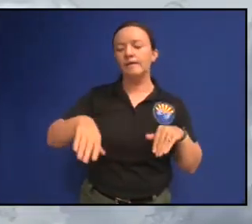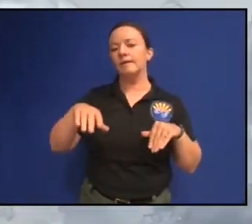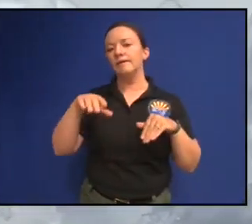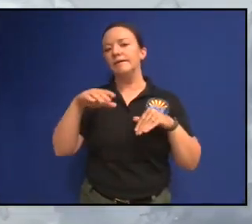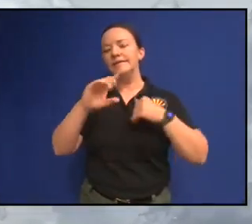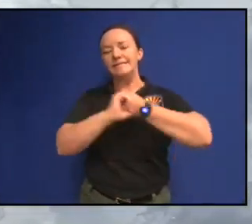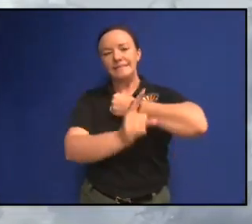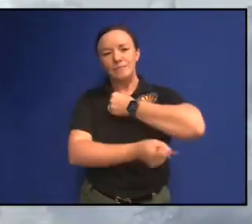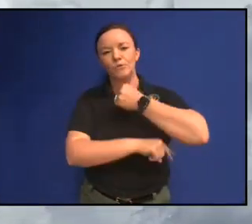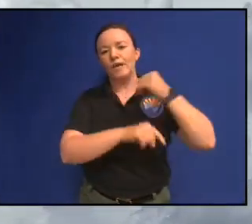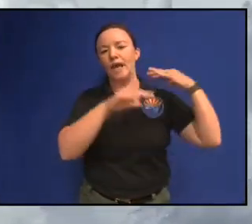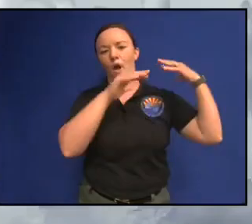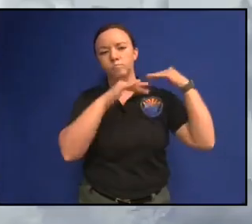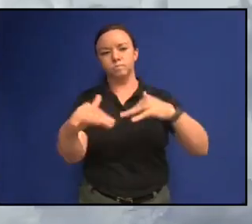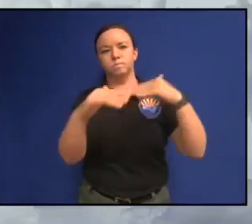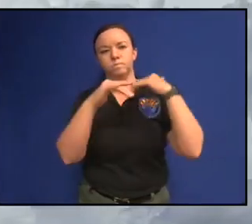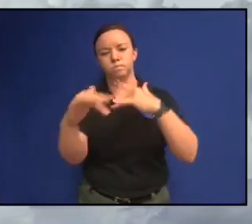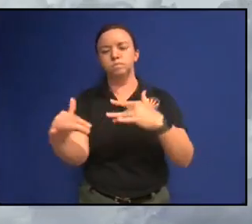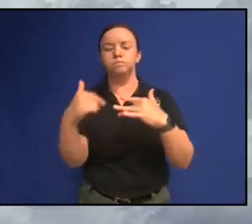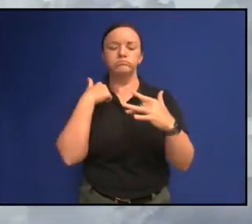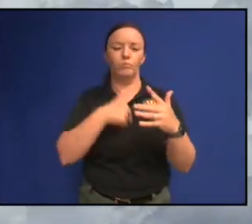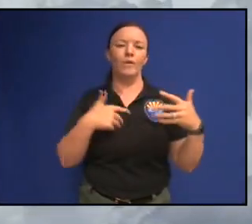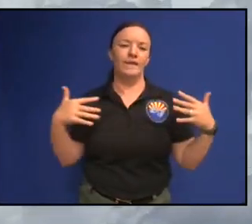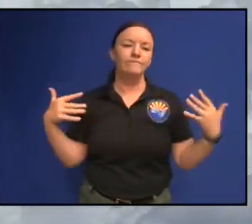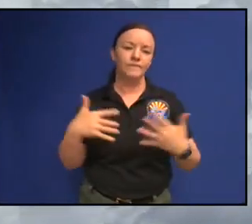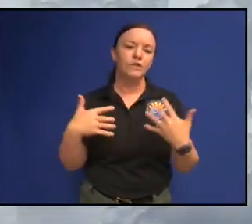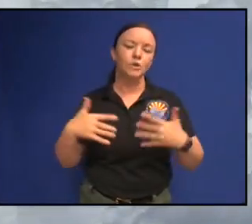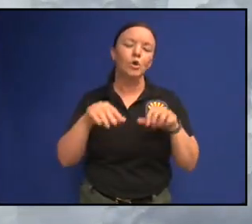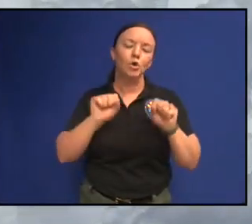SO WE'RE GETTING A LITTLE RAIN UP ON THE FIRE TODAY.